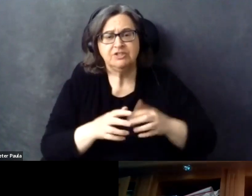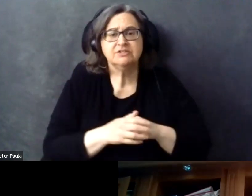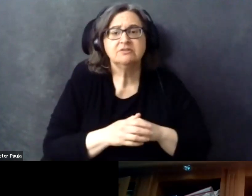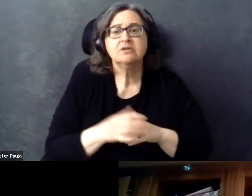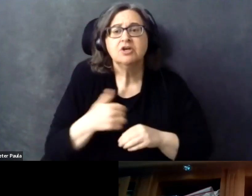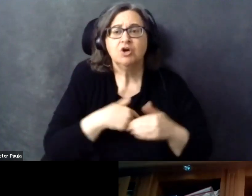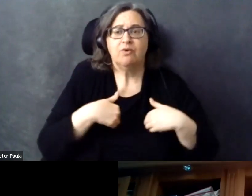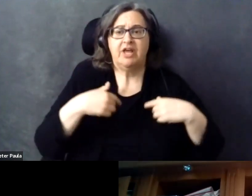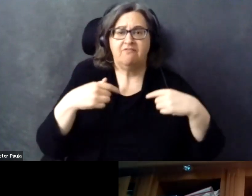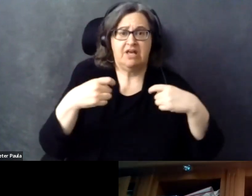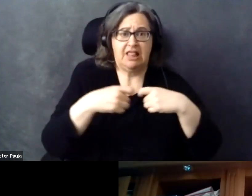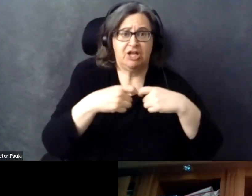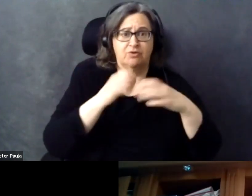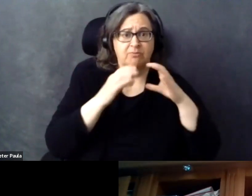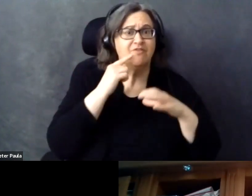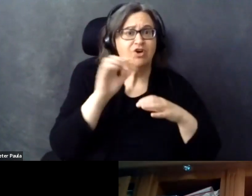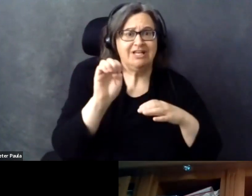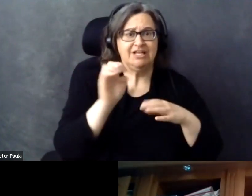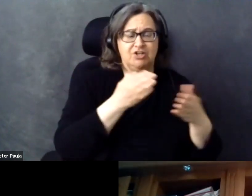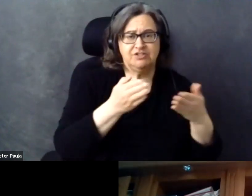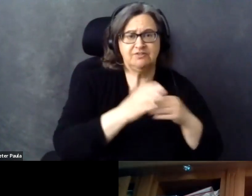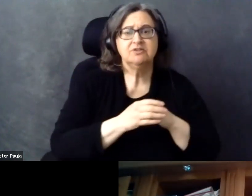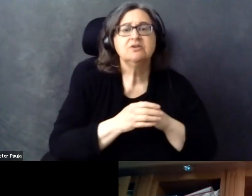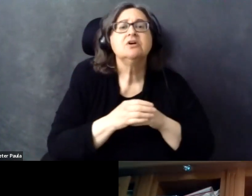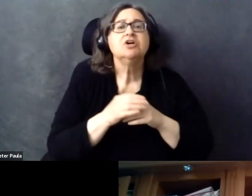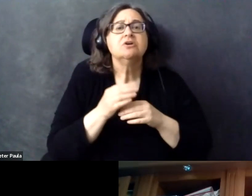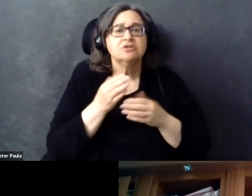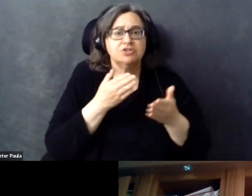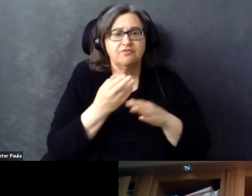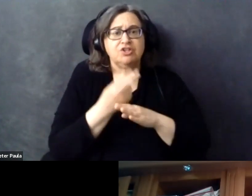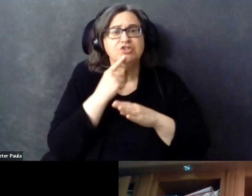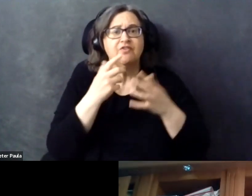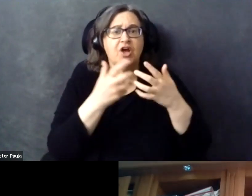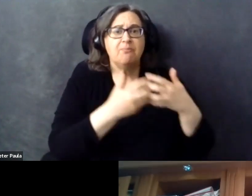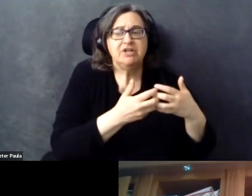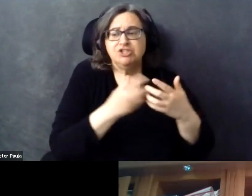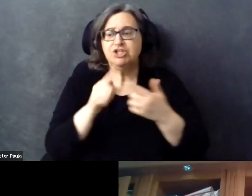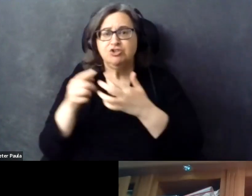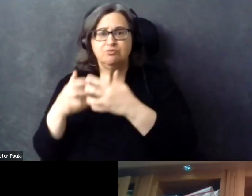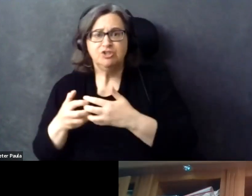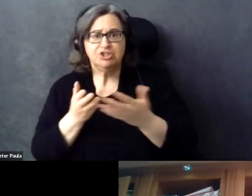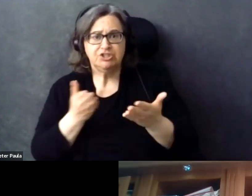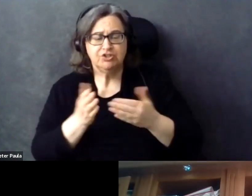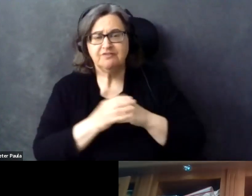audio visual media services and finally E-readers